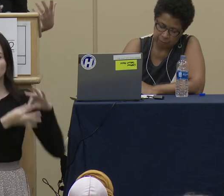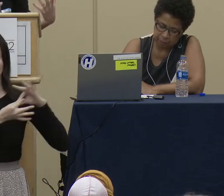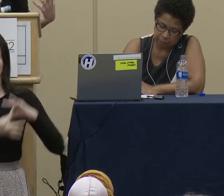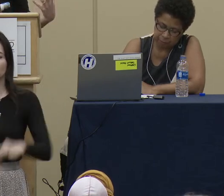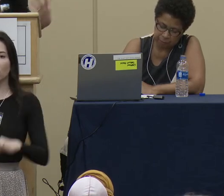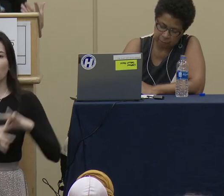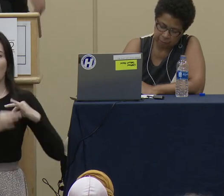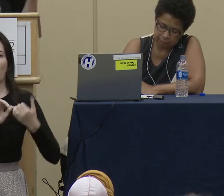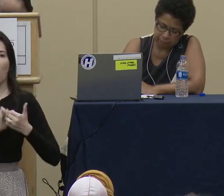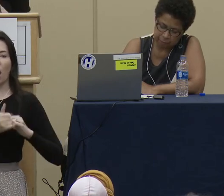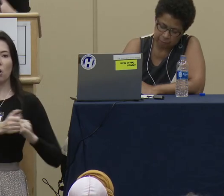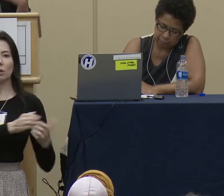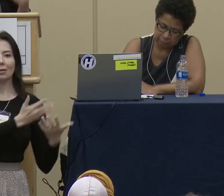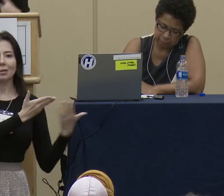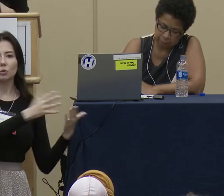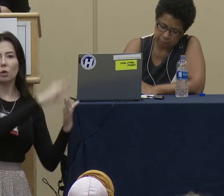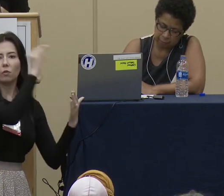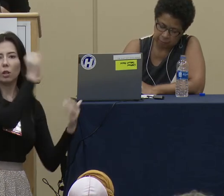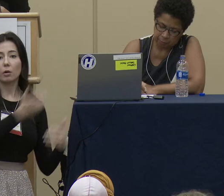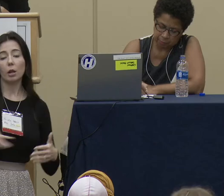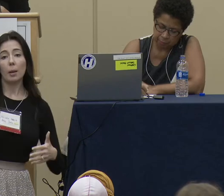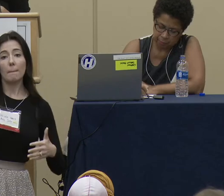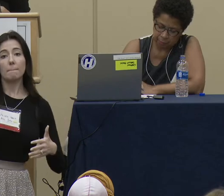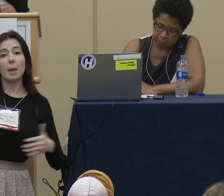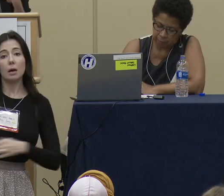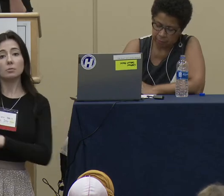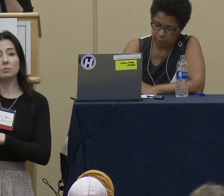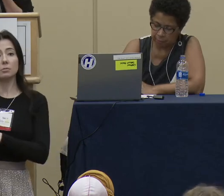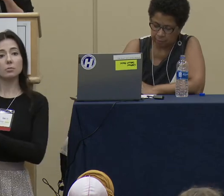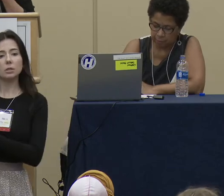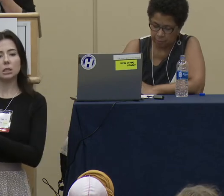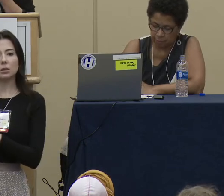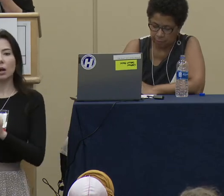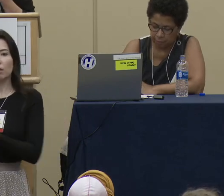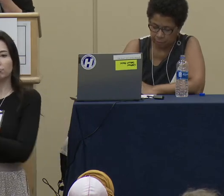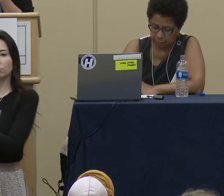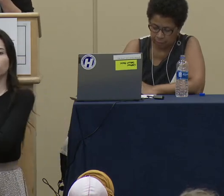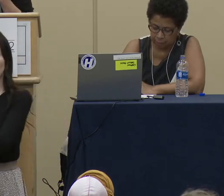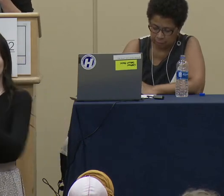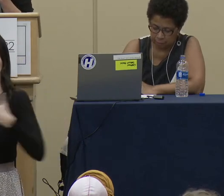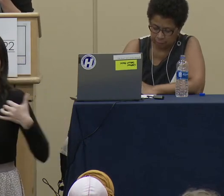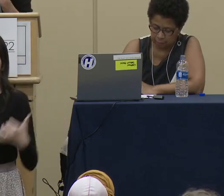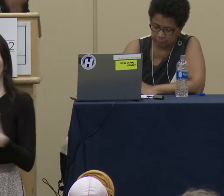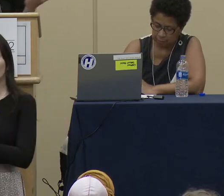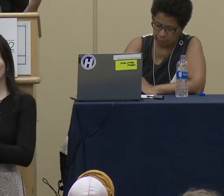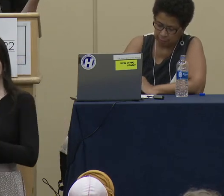research is always grounded in how the lessons from past movements can inform the struggles for liberation in the